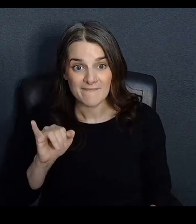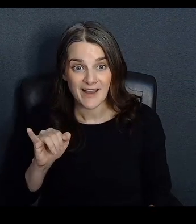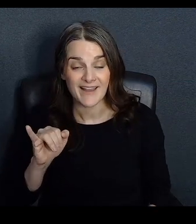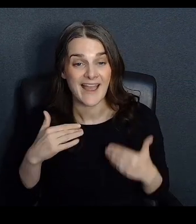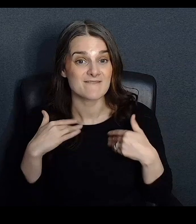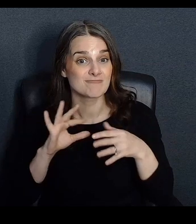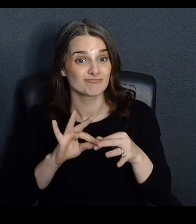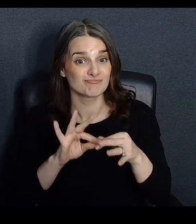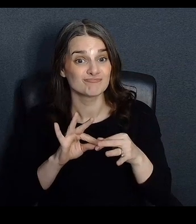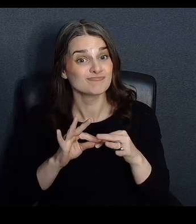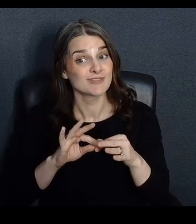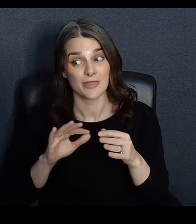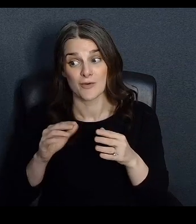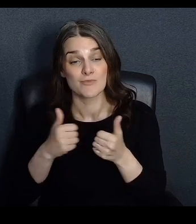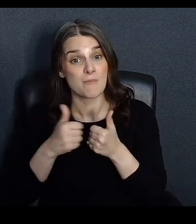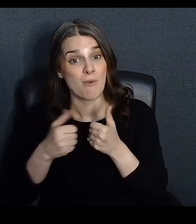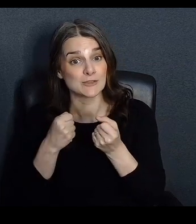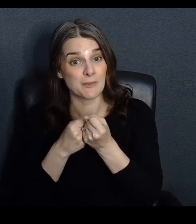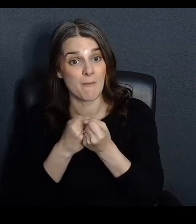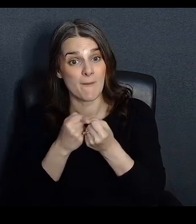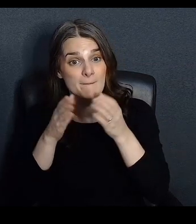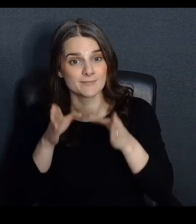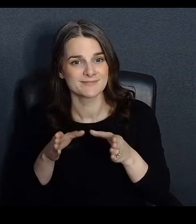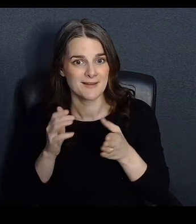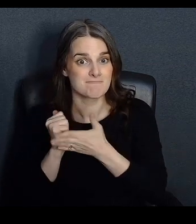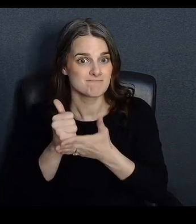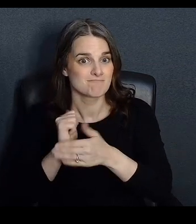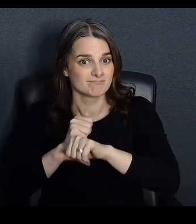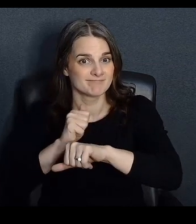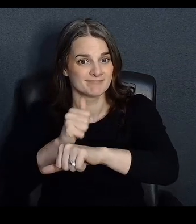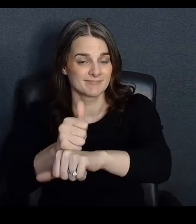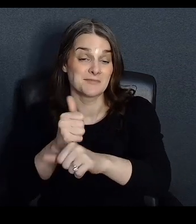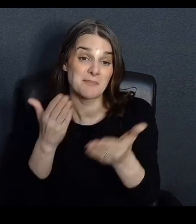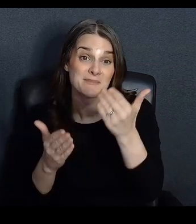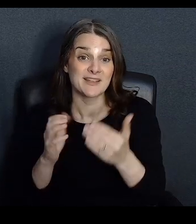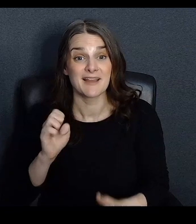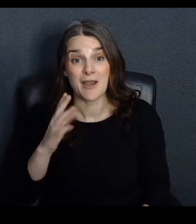person could help set up, the Echo Show, or other Echo smart home hubs might be helpful for you.